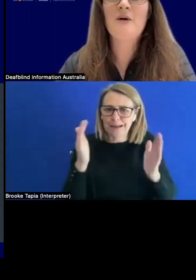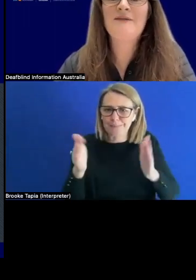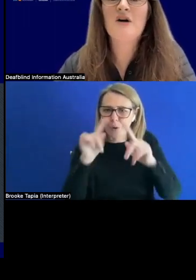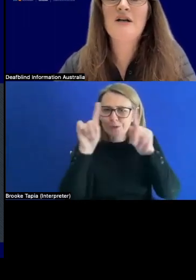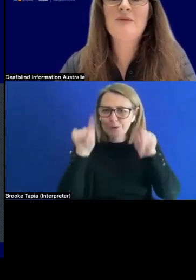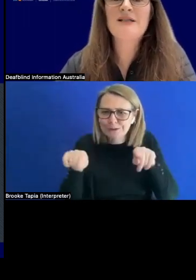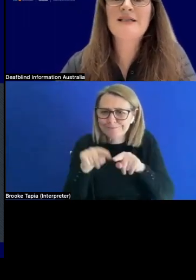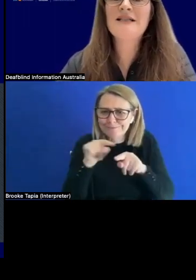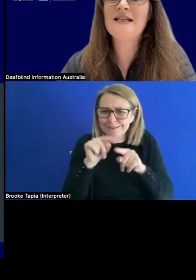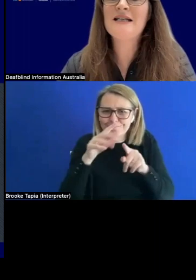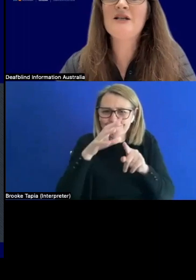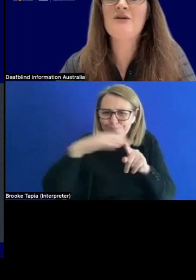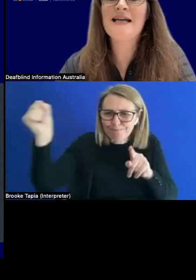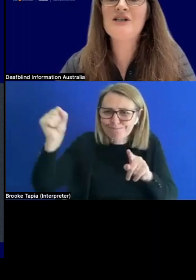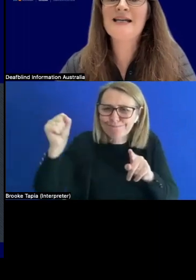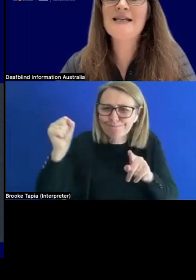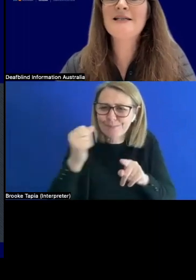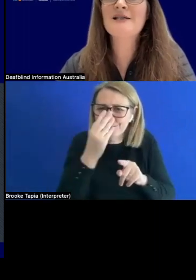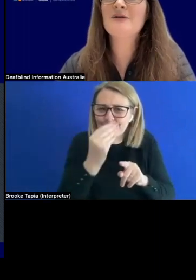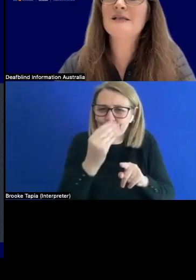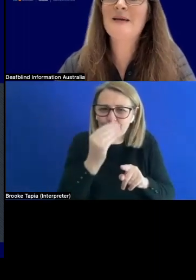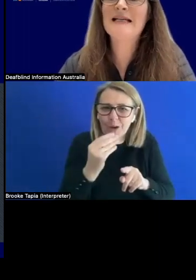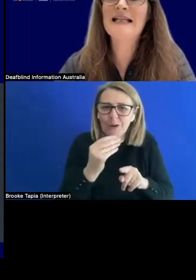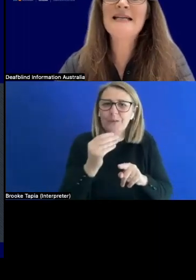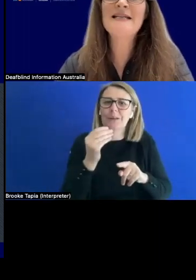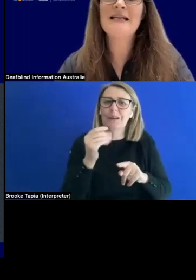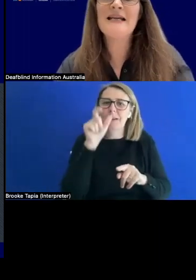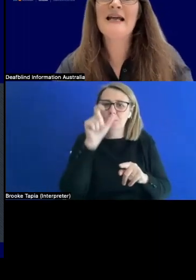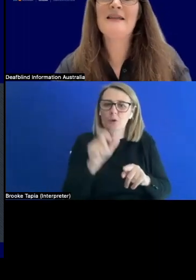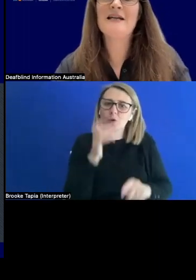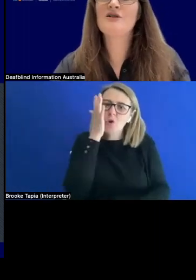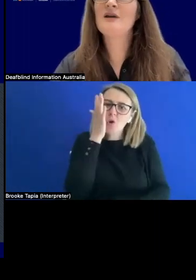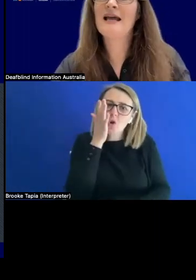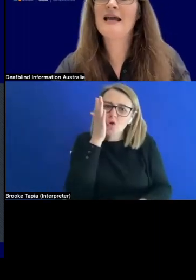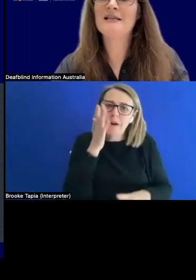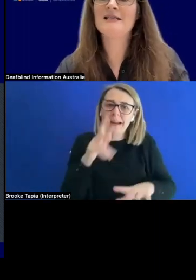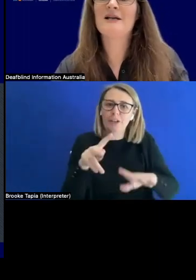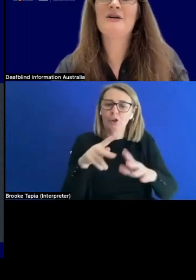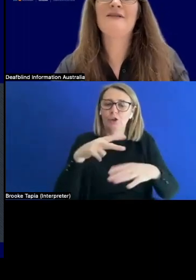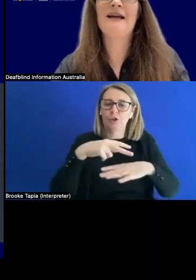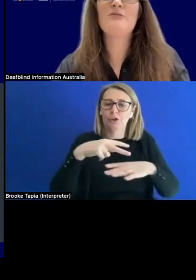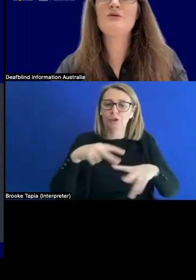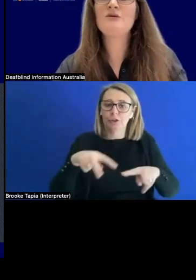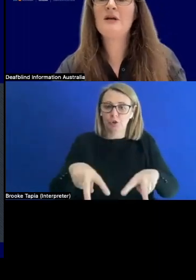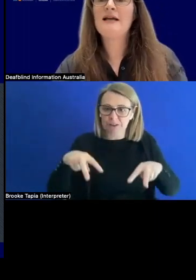but we’ve got a person in grey jeans who is being led and their two hands are available,